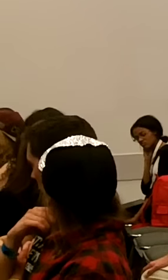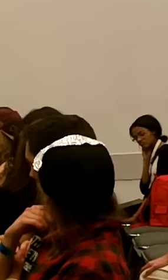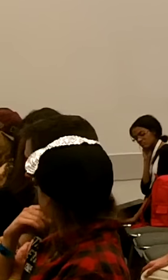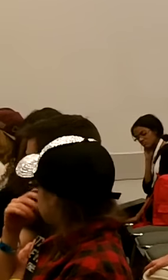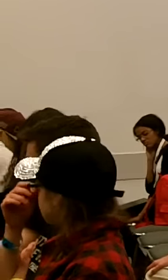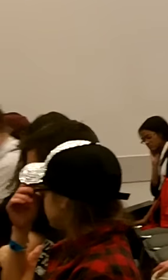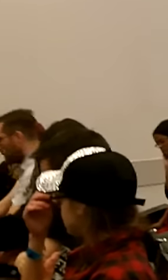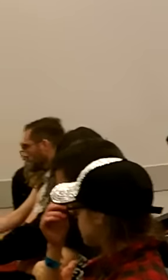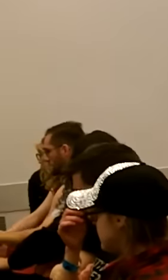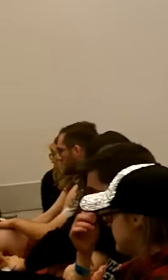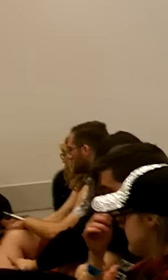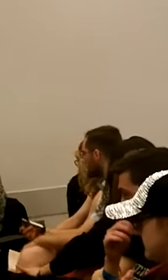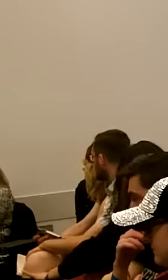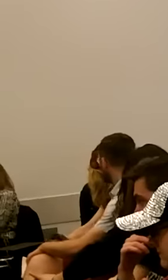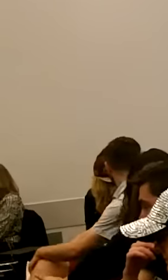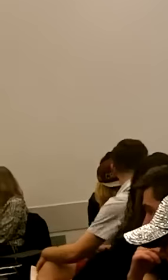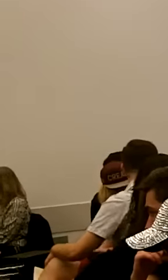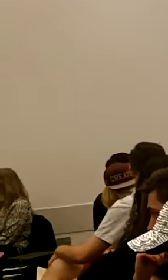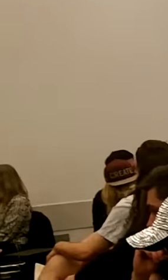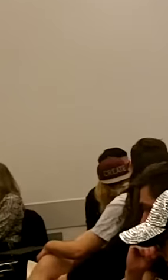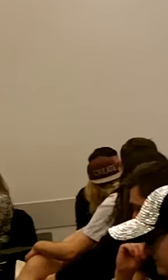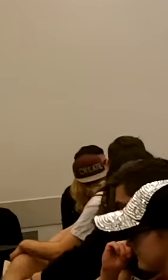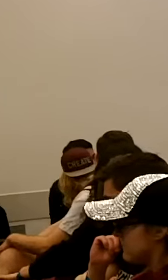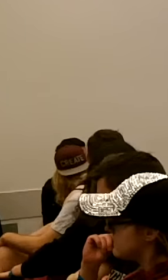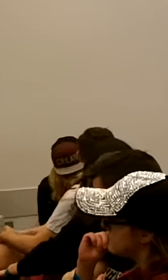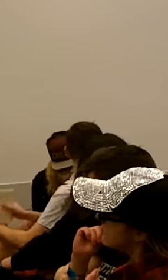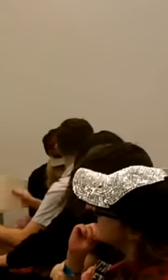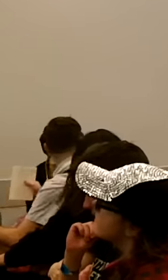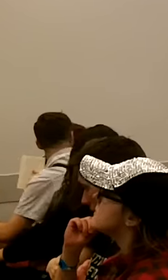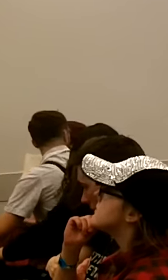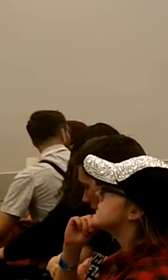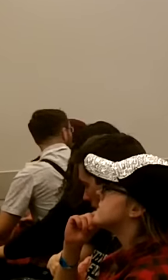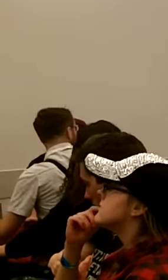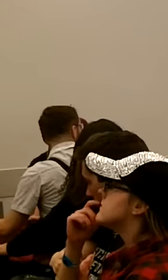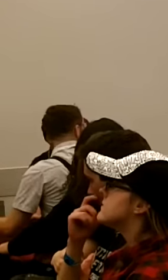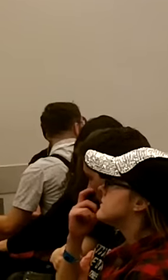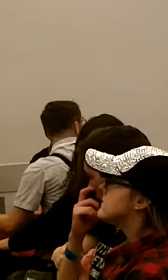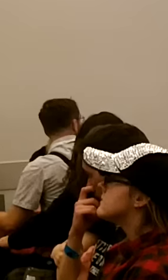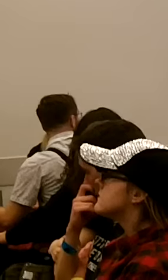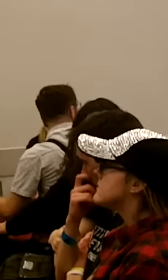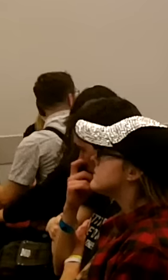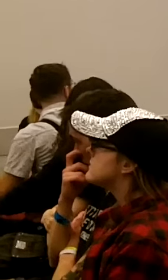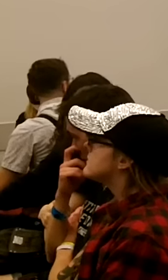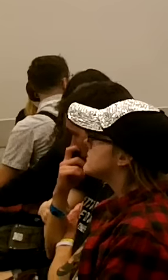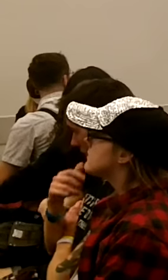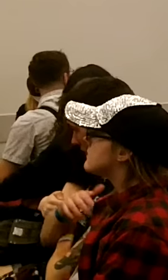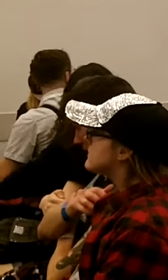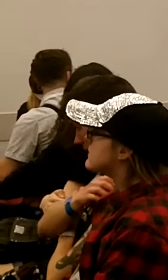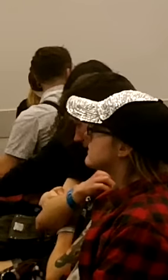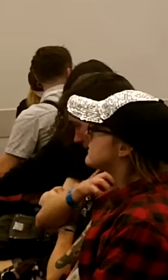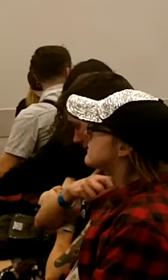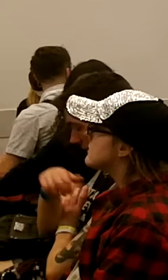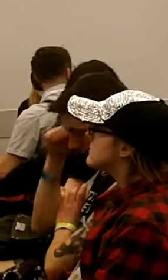which I did because I was told that that was a good way to have Google find your videos and stuff, so kind of a self-promotion thing,